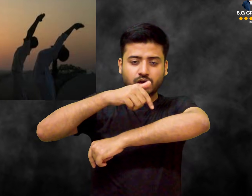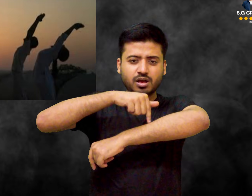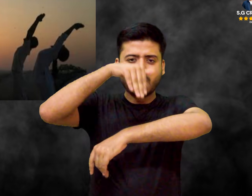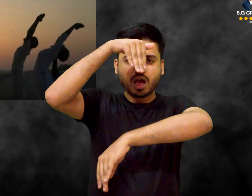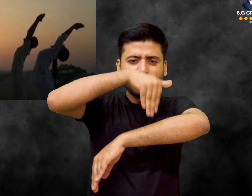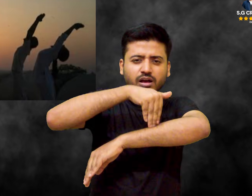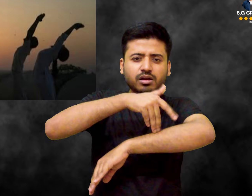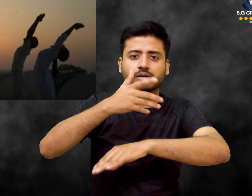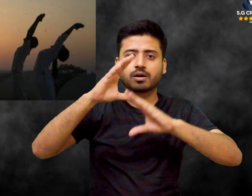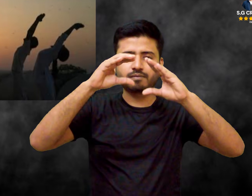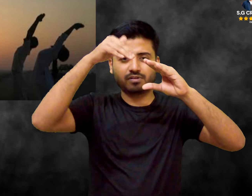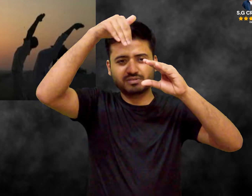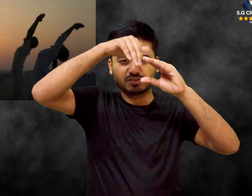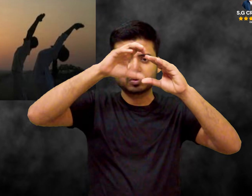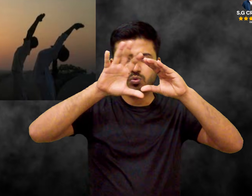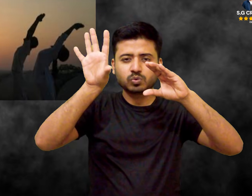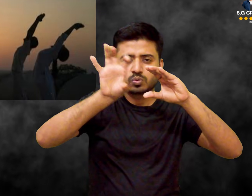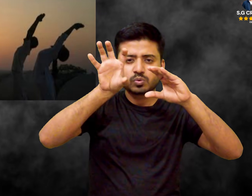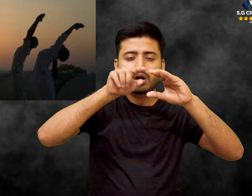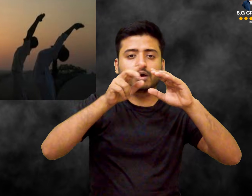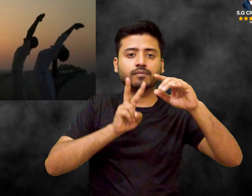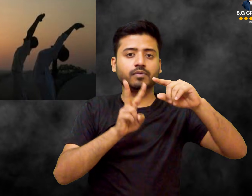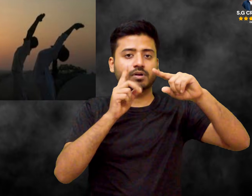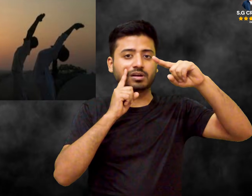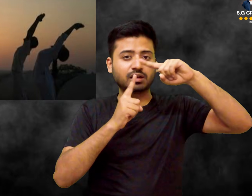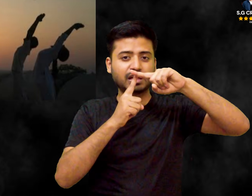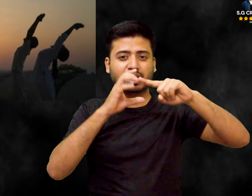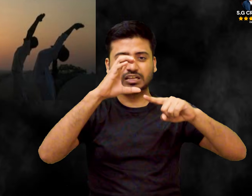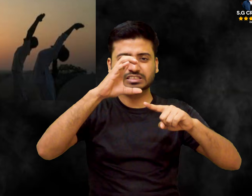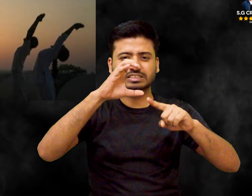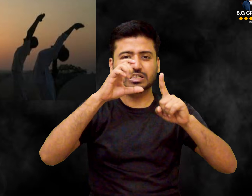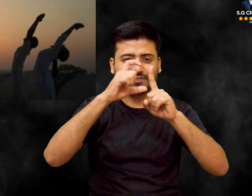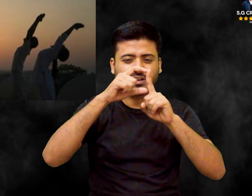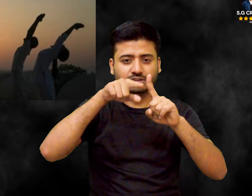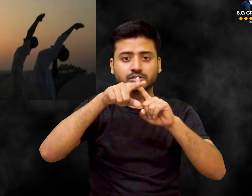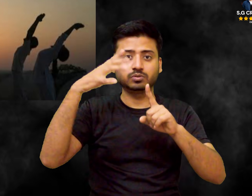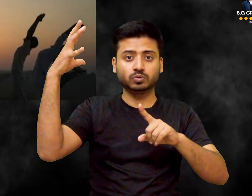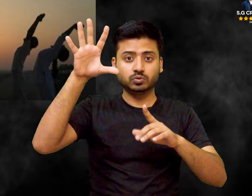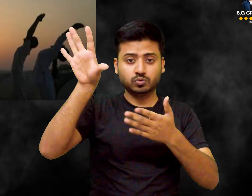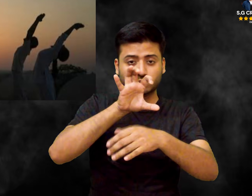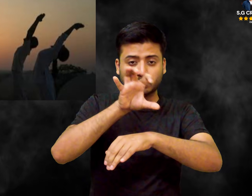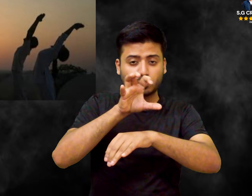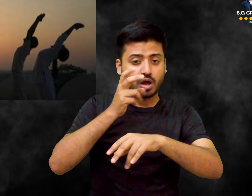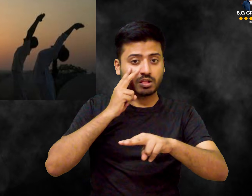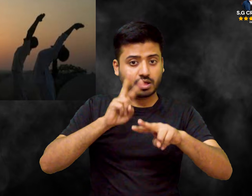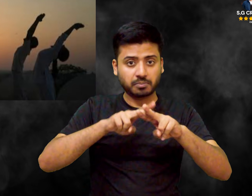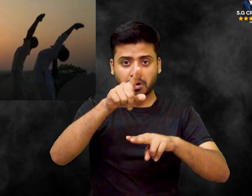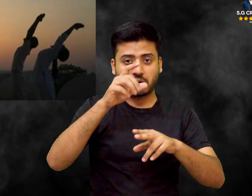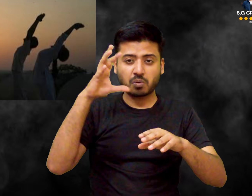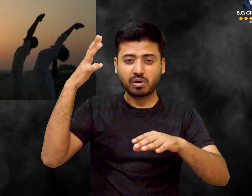cardiovascular issues, and chronic inflammation. mental well-being. Sunlight exposure stimulates